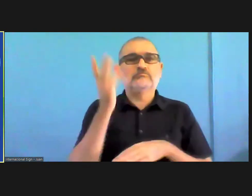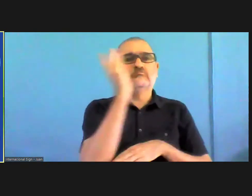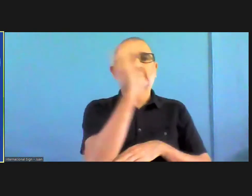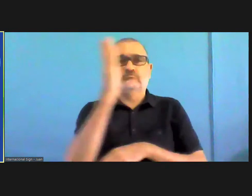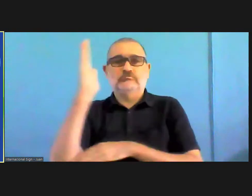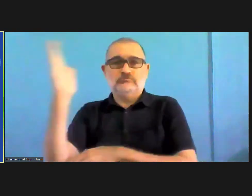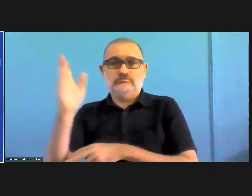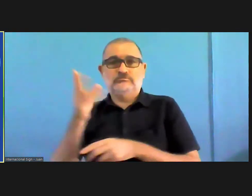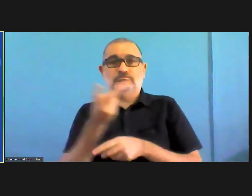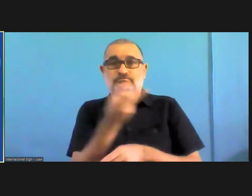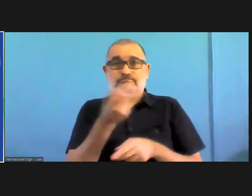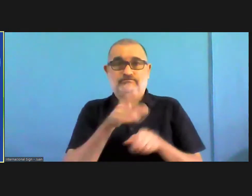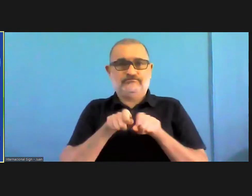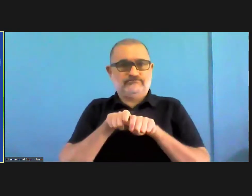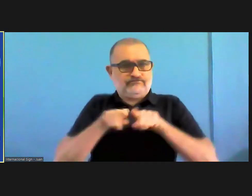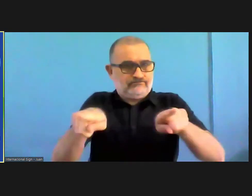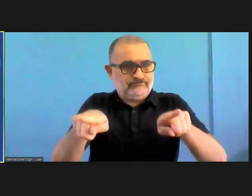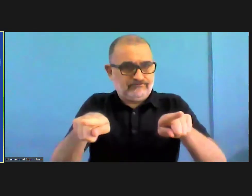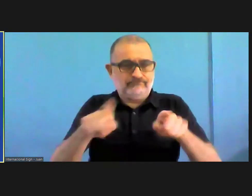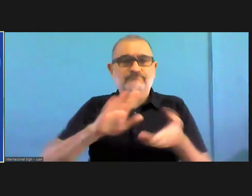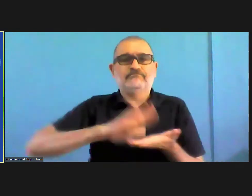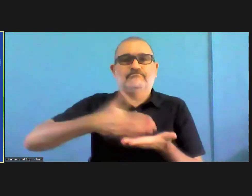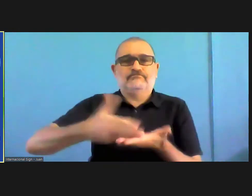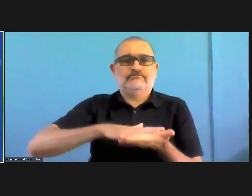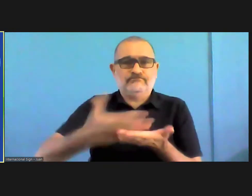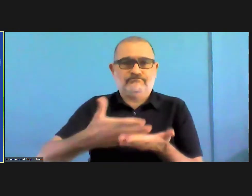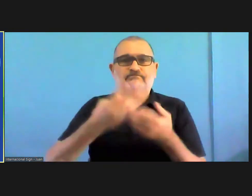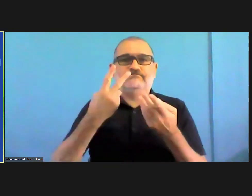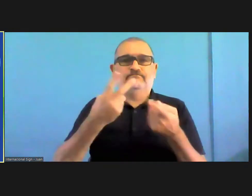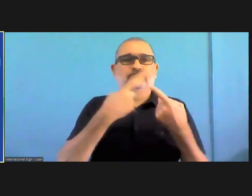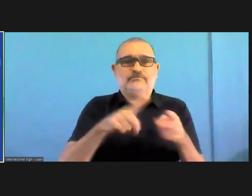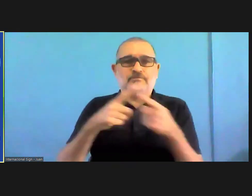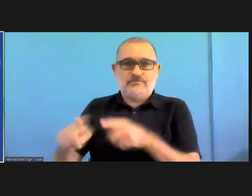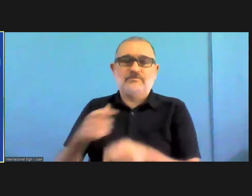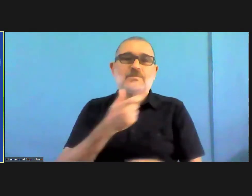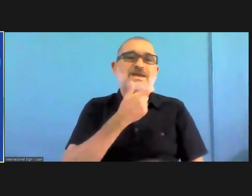the simultaneous translation on your Zoom link at the bottom , with the little globe that says interpreters.